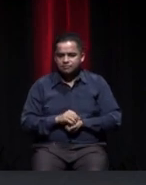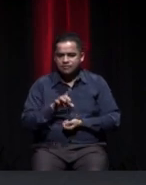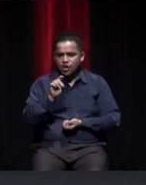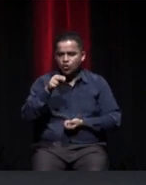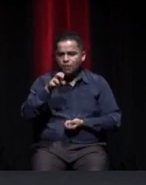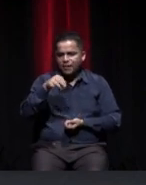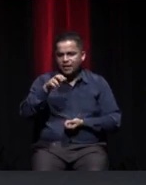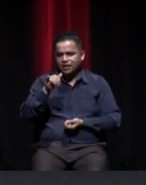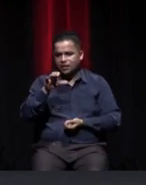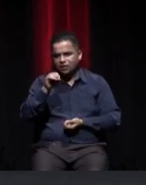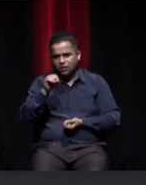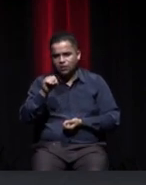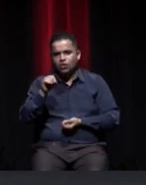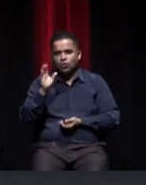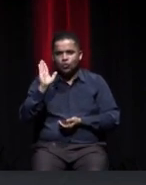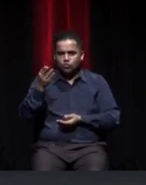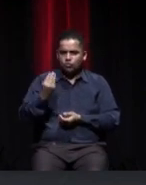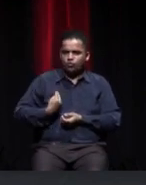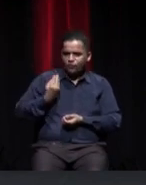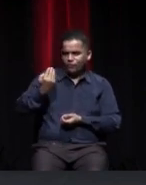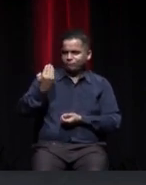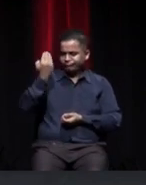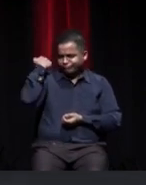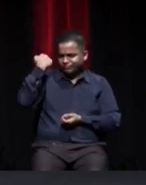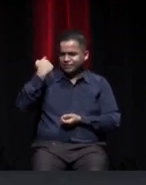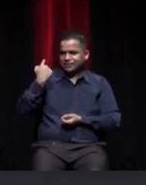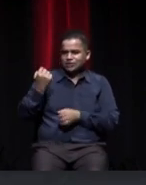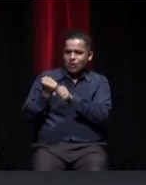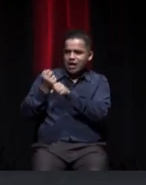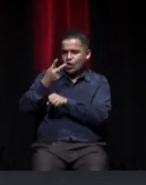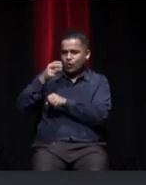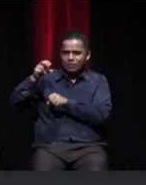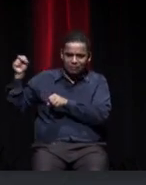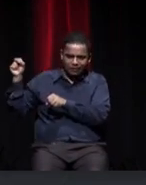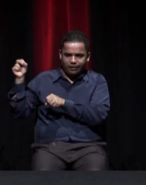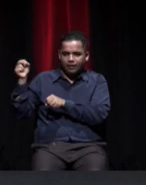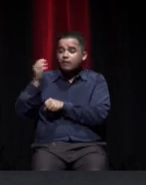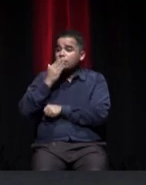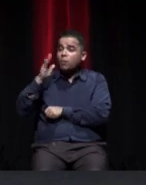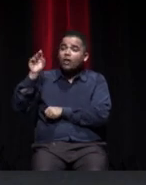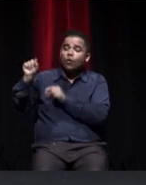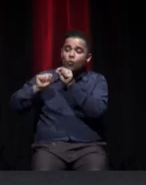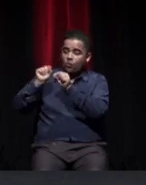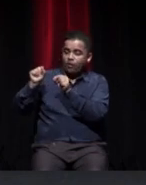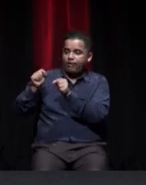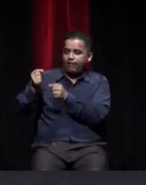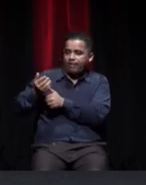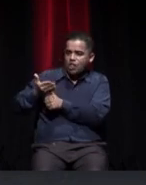who came to Brazil in the early 2000s, promising the new technologies would give us